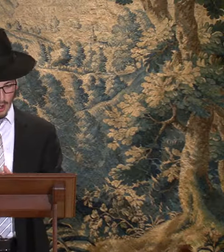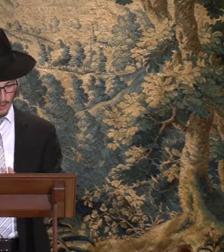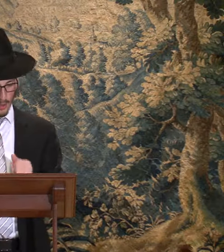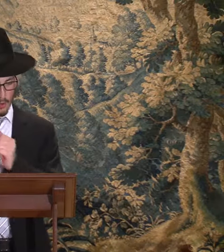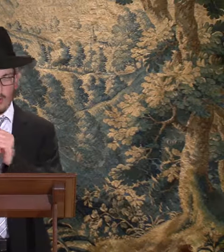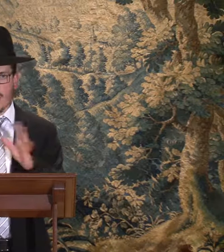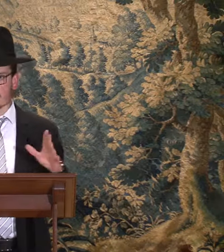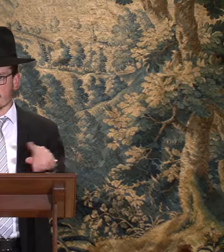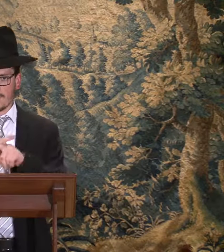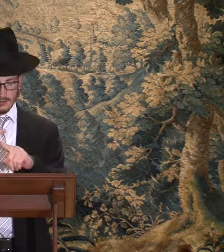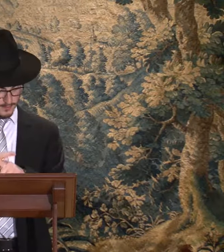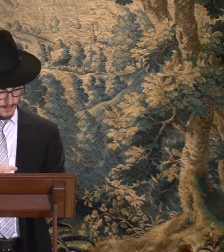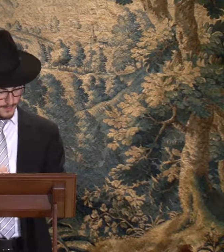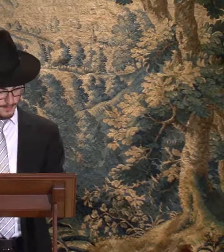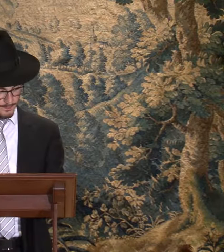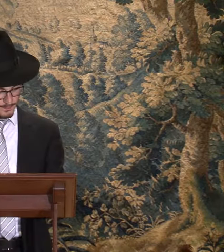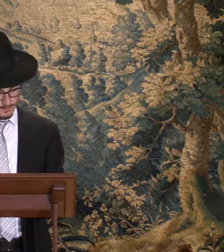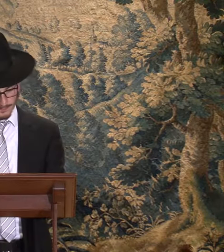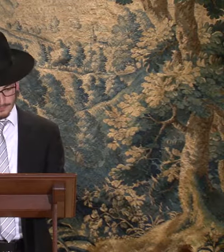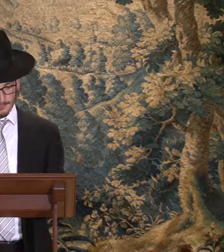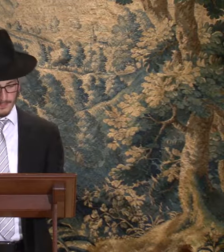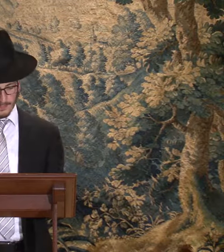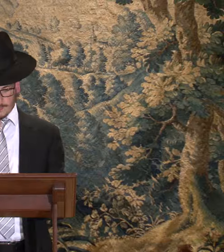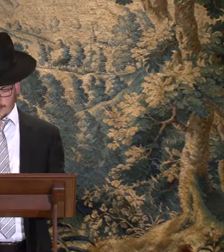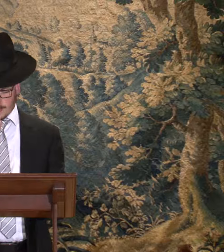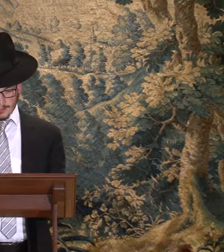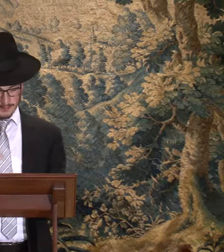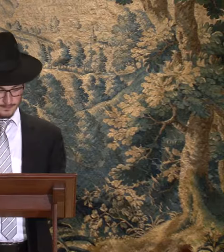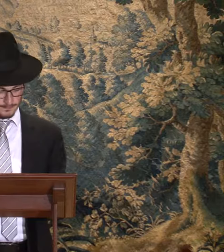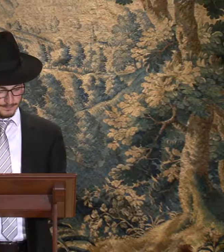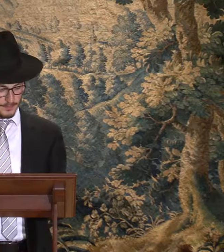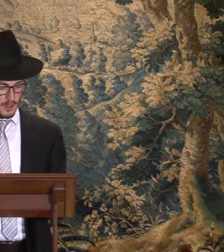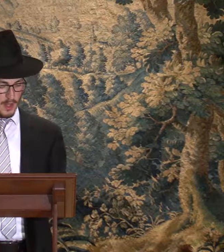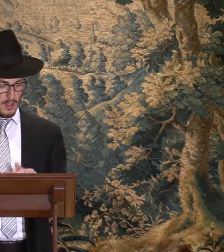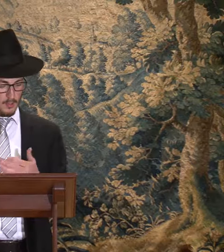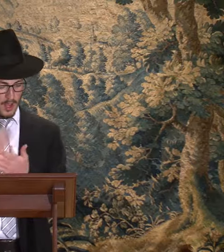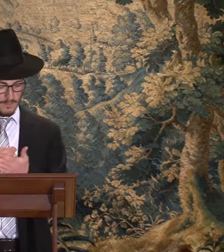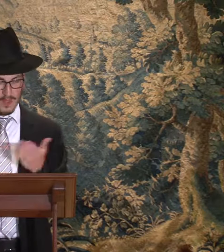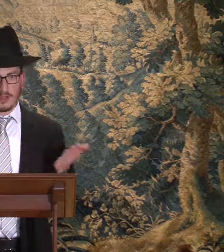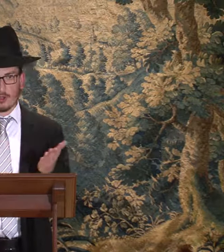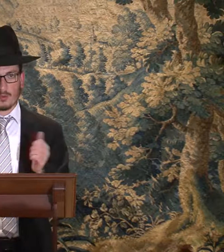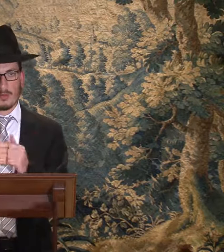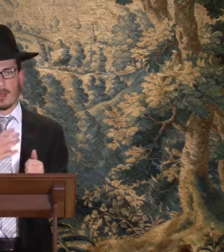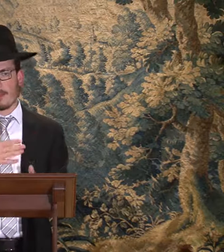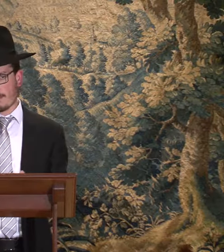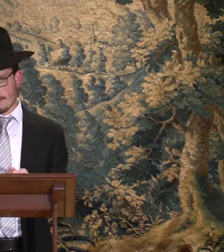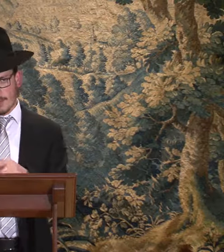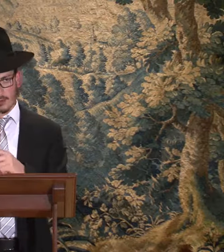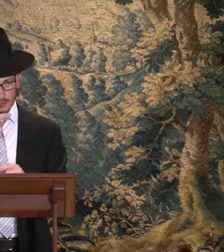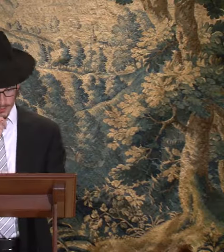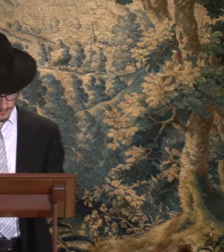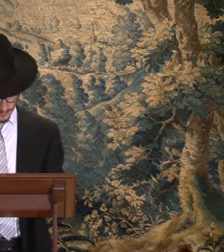being a good leader and manager is challenging requiring strong negotiation